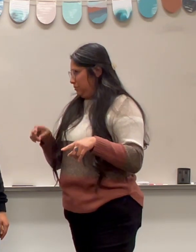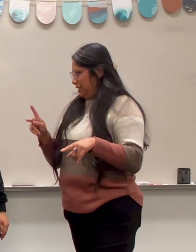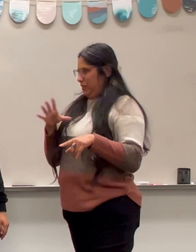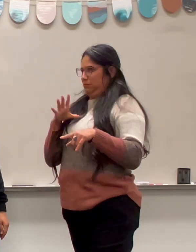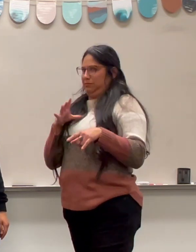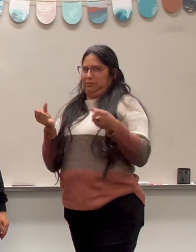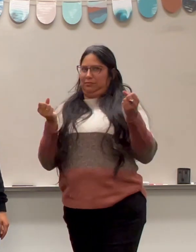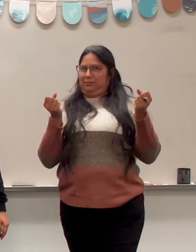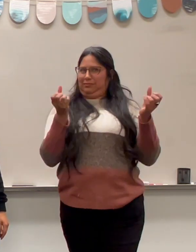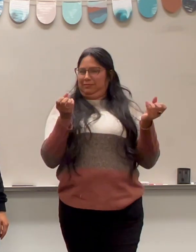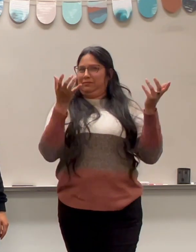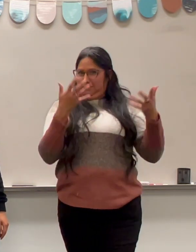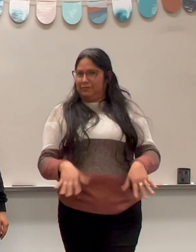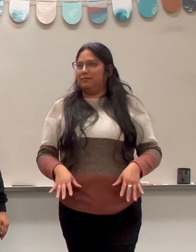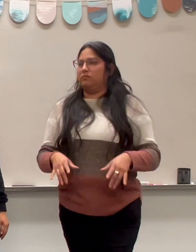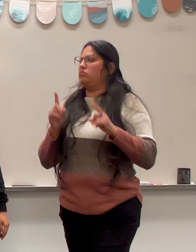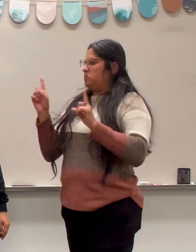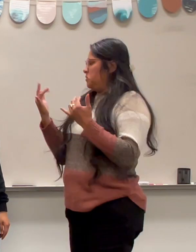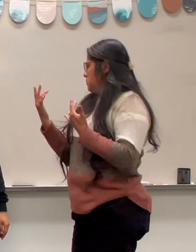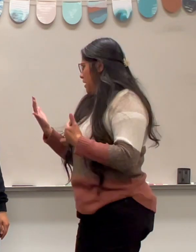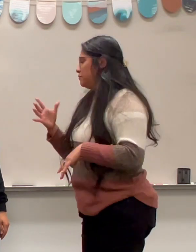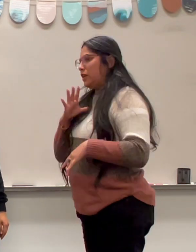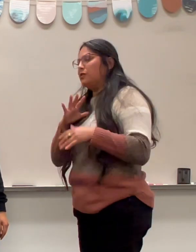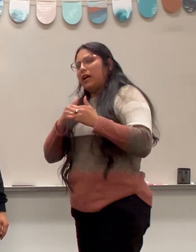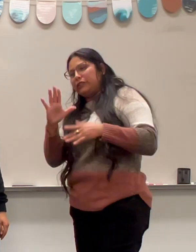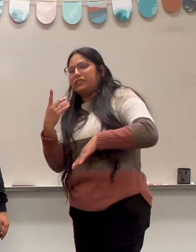go ahead and sign your order and so I looked at the camera and I went ahead and signed my order